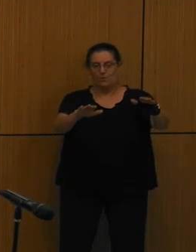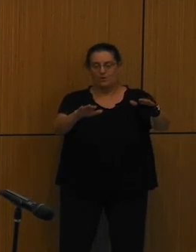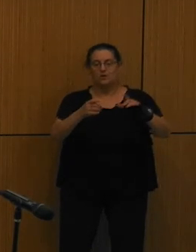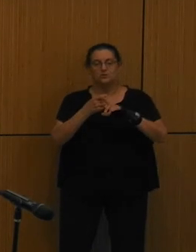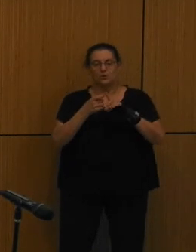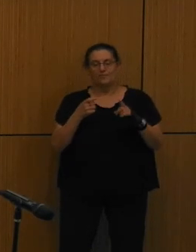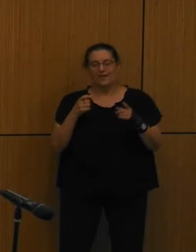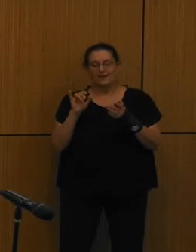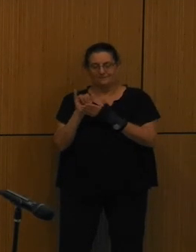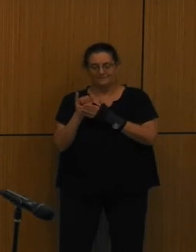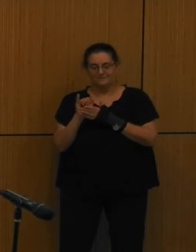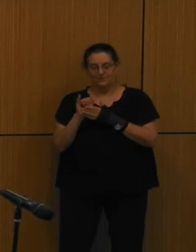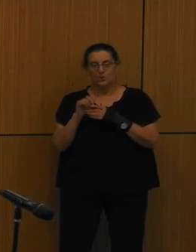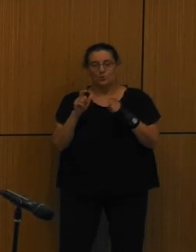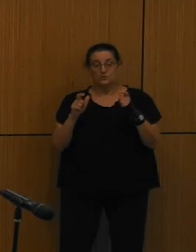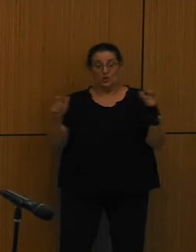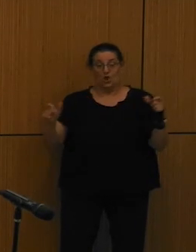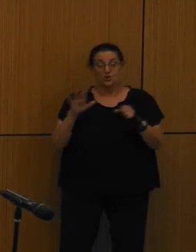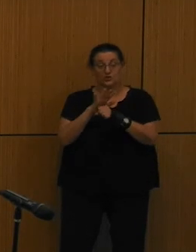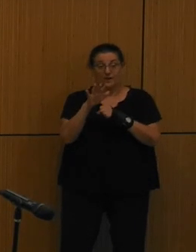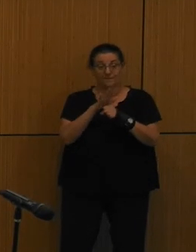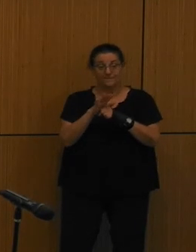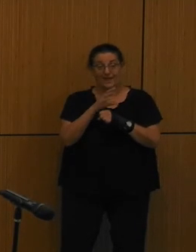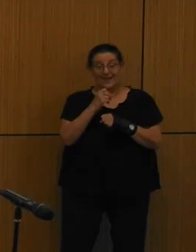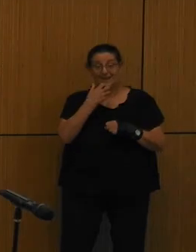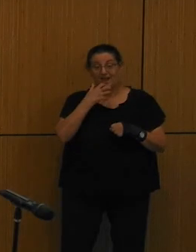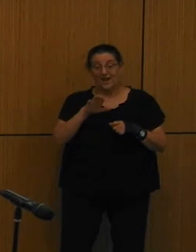that was large enough and got hot enough when it formed that it